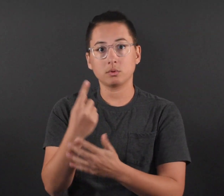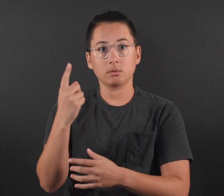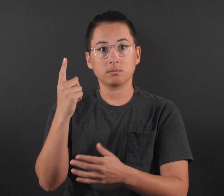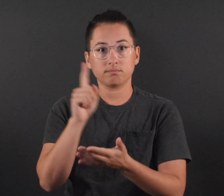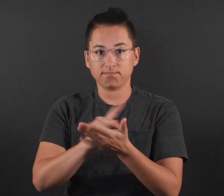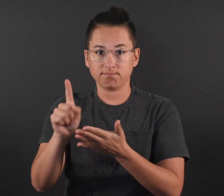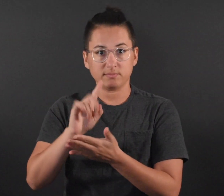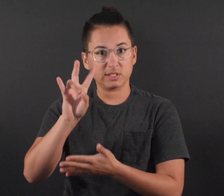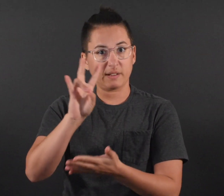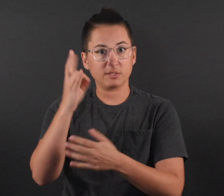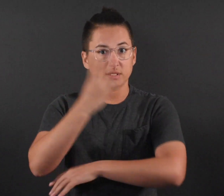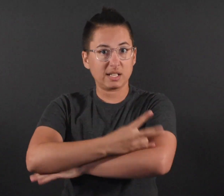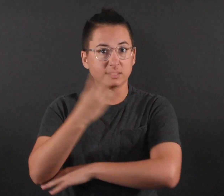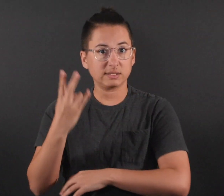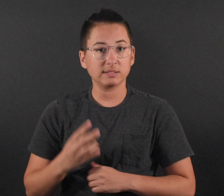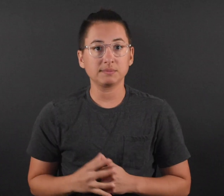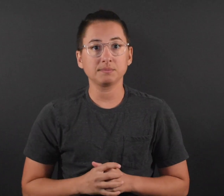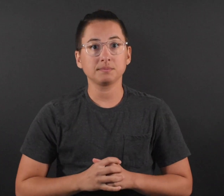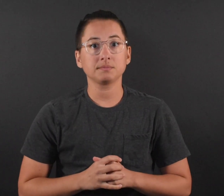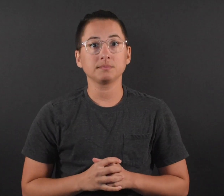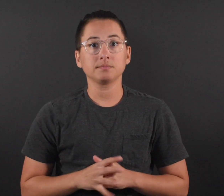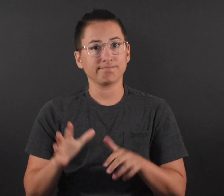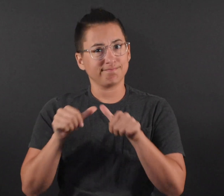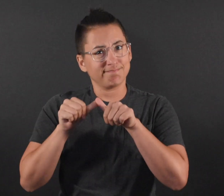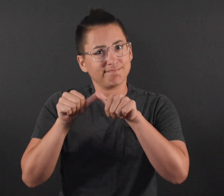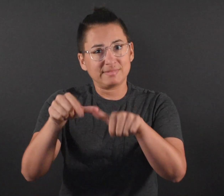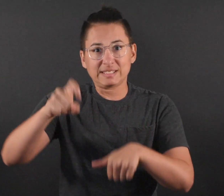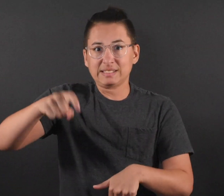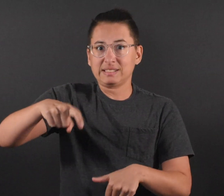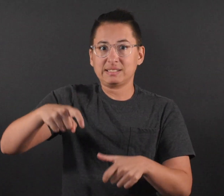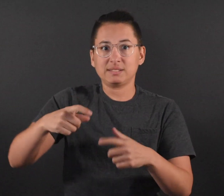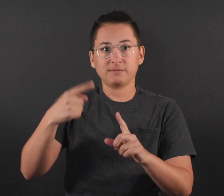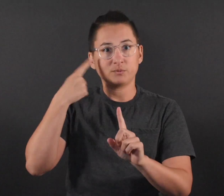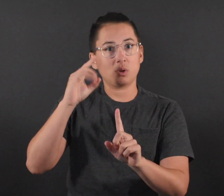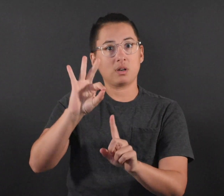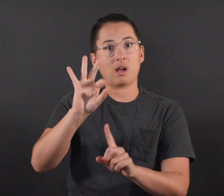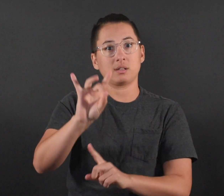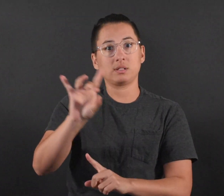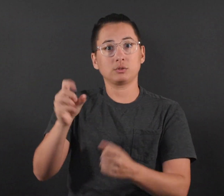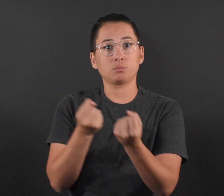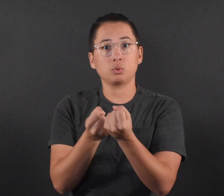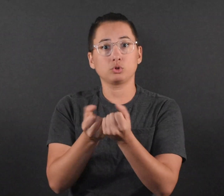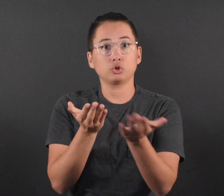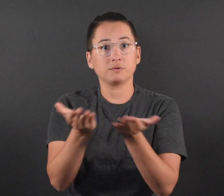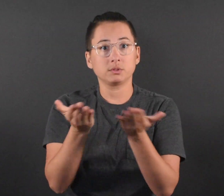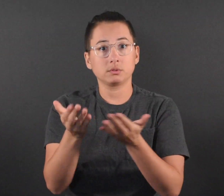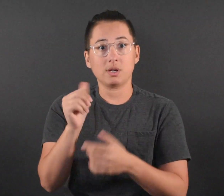support 24 hours a day, seven days a week. There continues to be a great need for